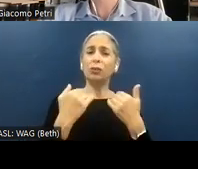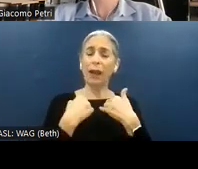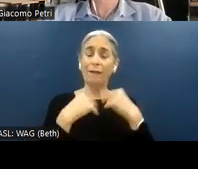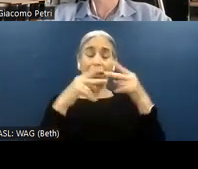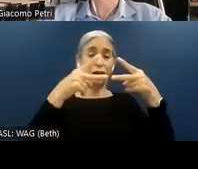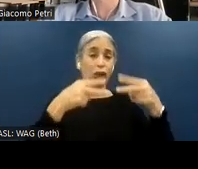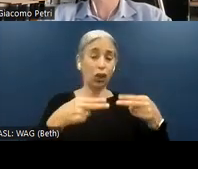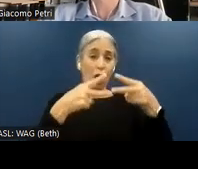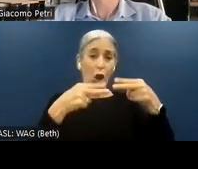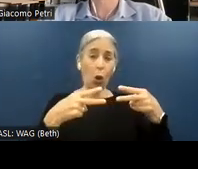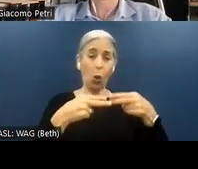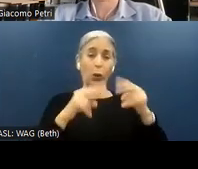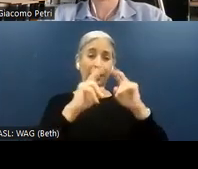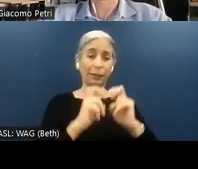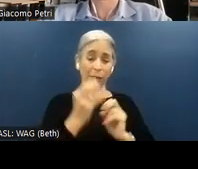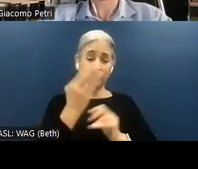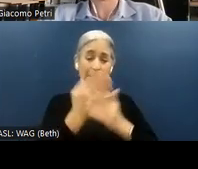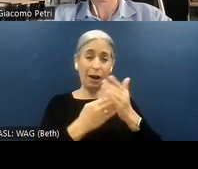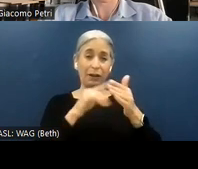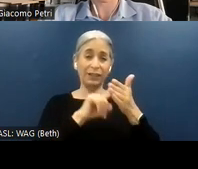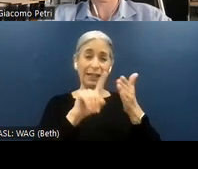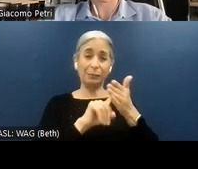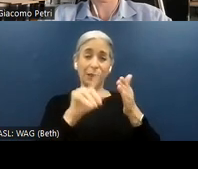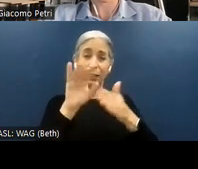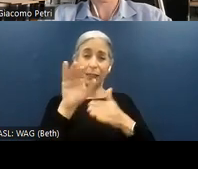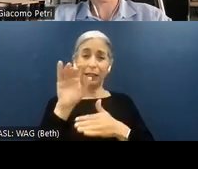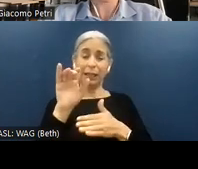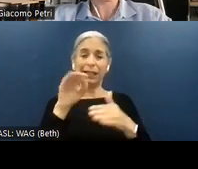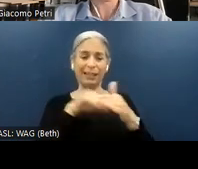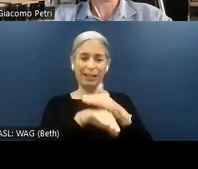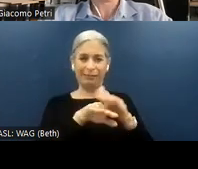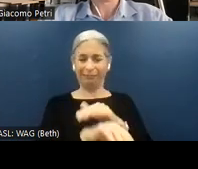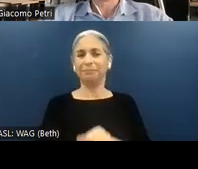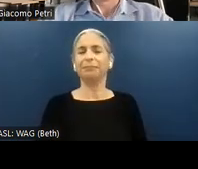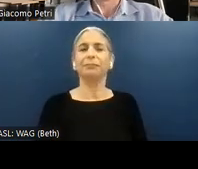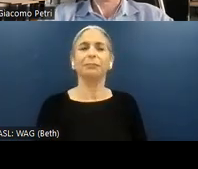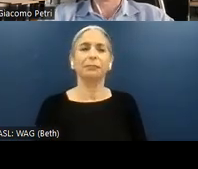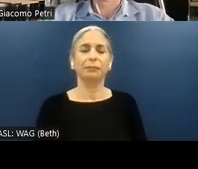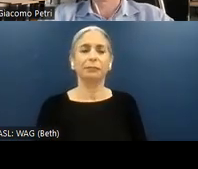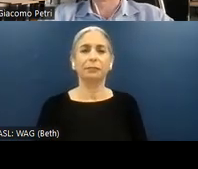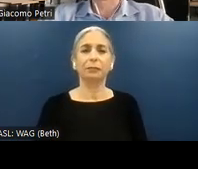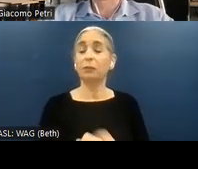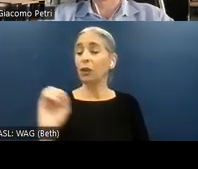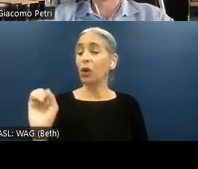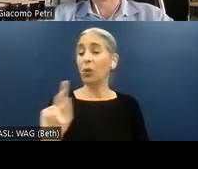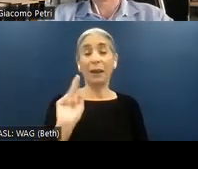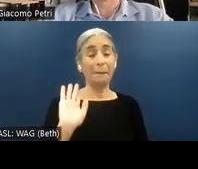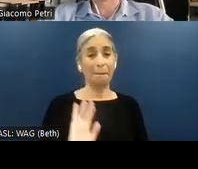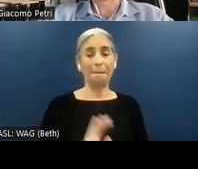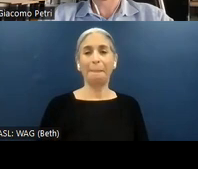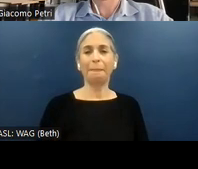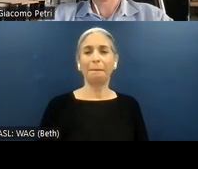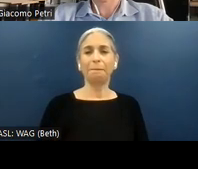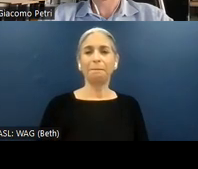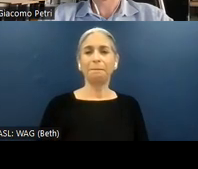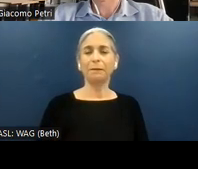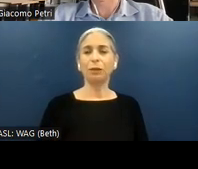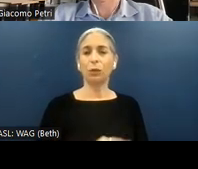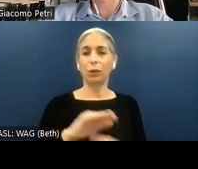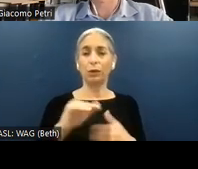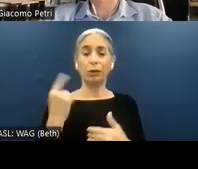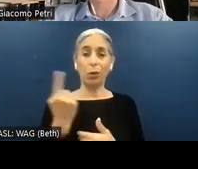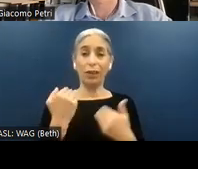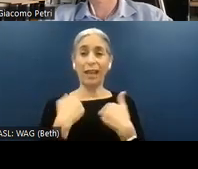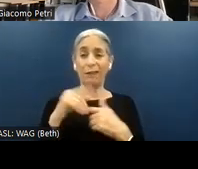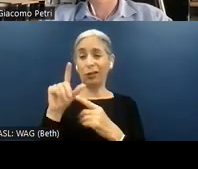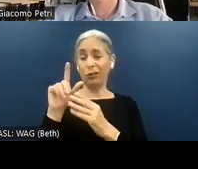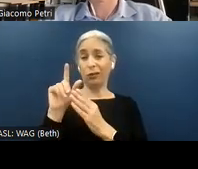as part of an accessibility audit. Okay. We only have 20 more slides left, and